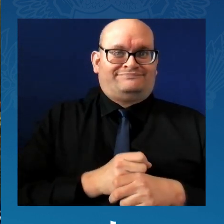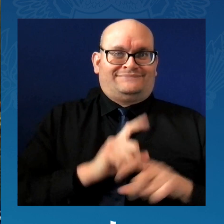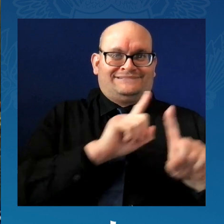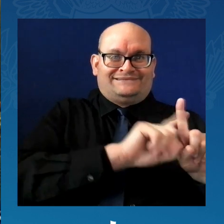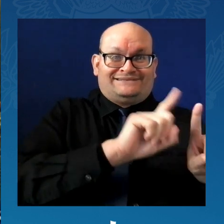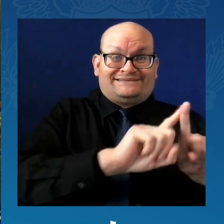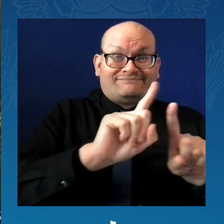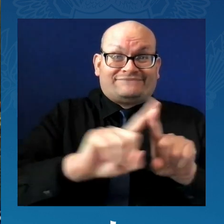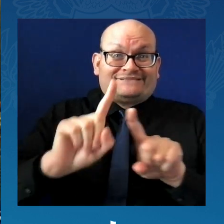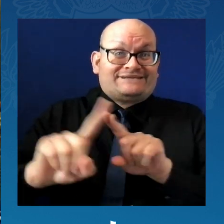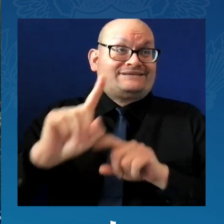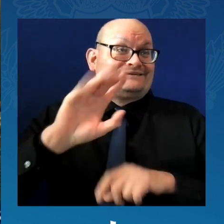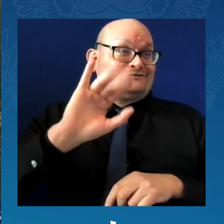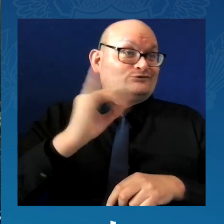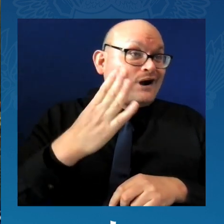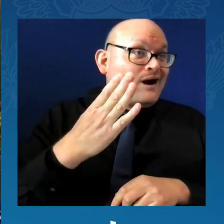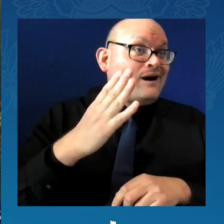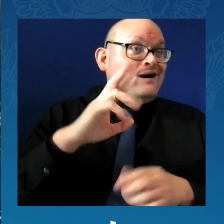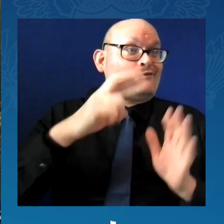They are dealing with very hard subject.